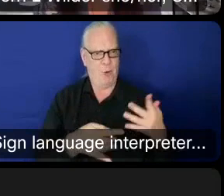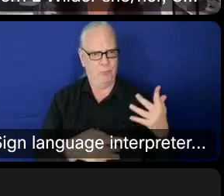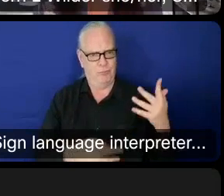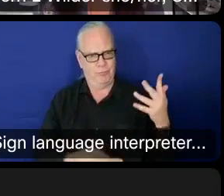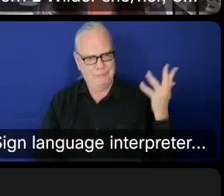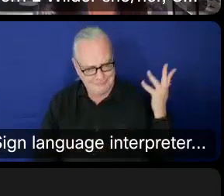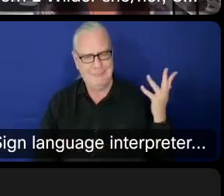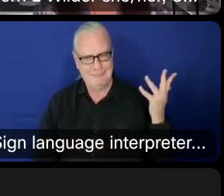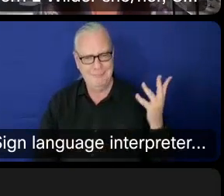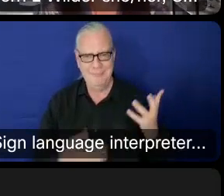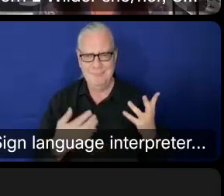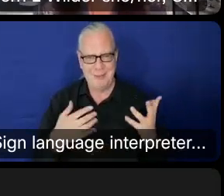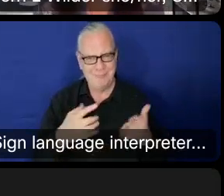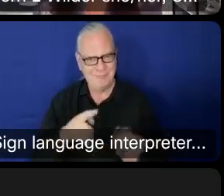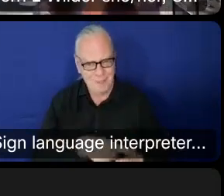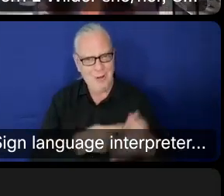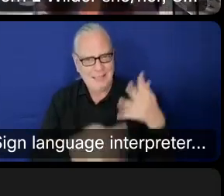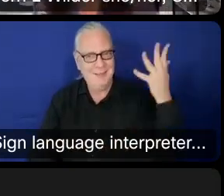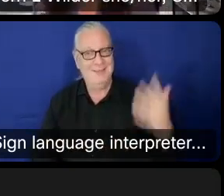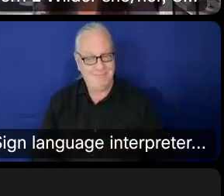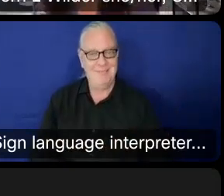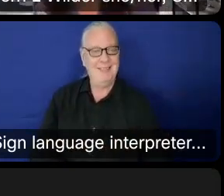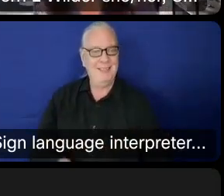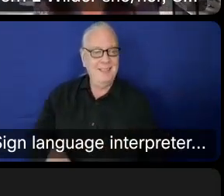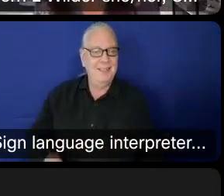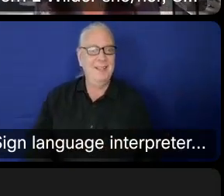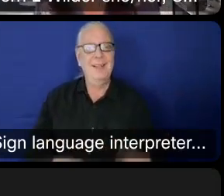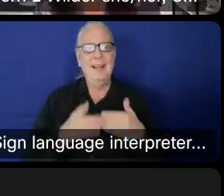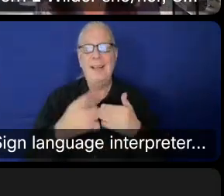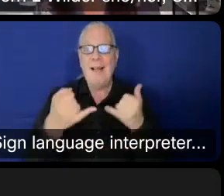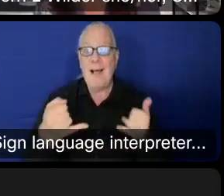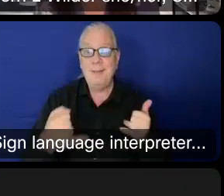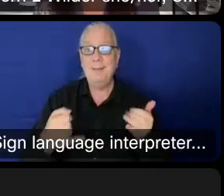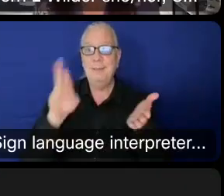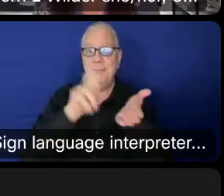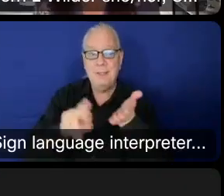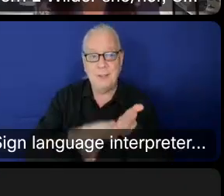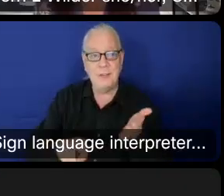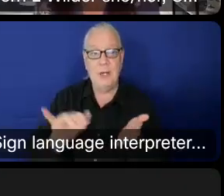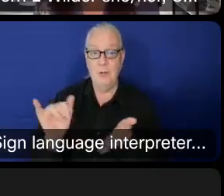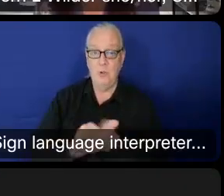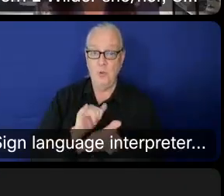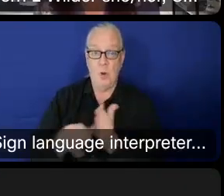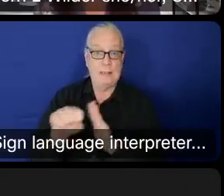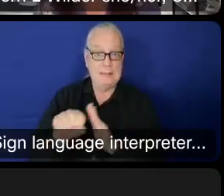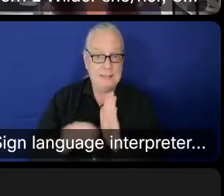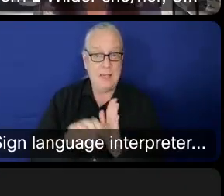really put a lot together here. Guidelines and research. The New York State Department of Health has some HIV and aging